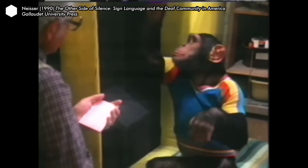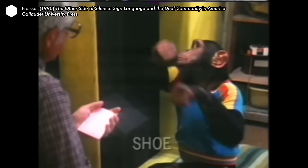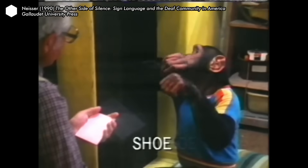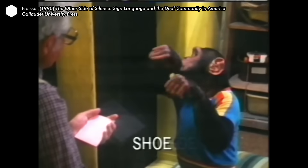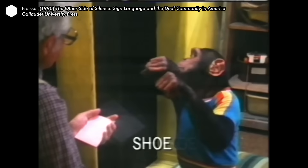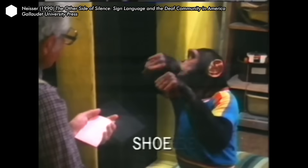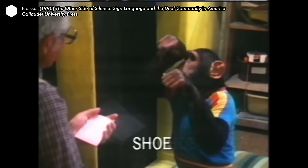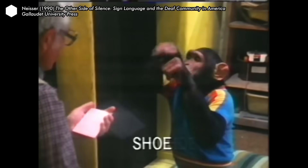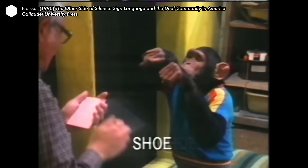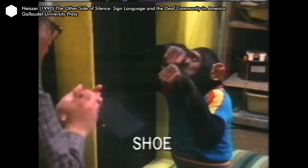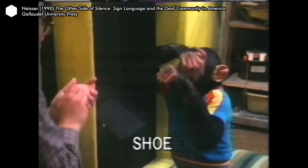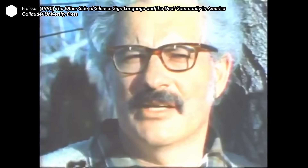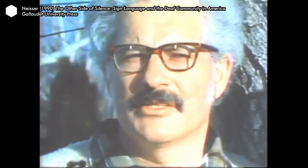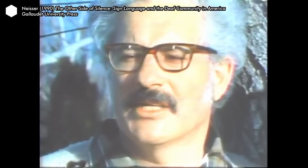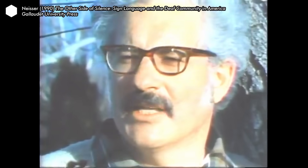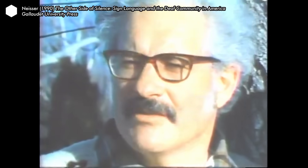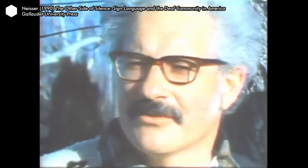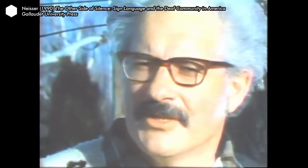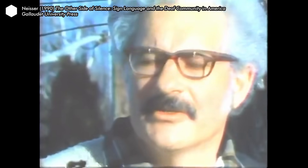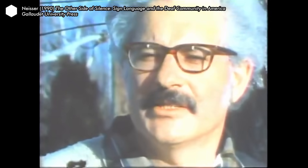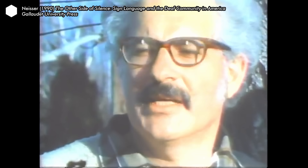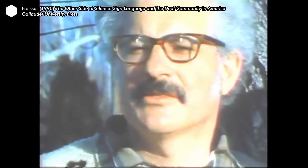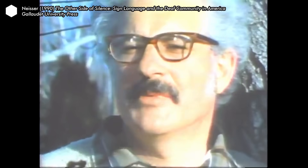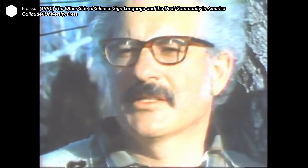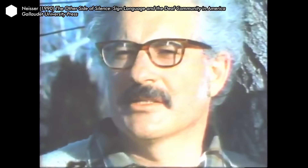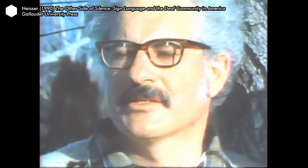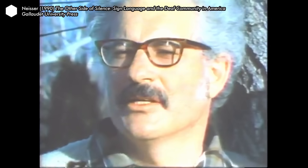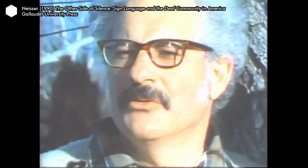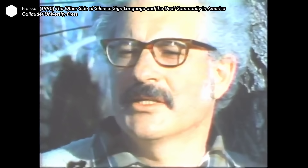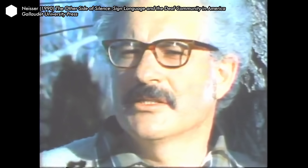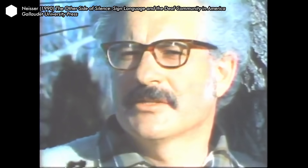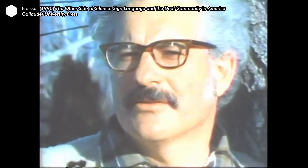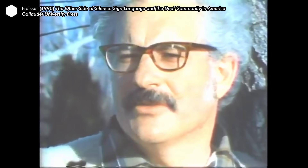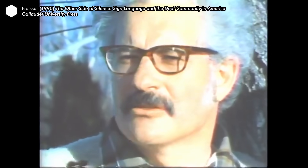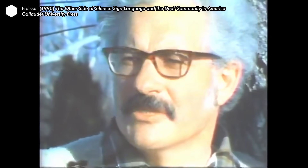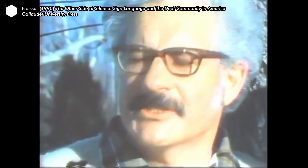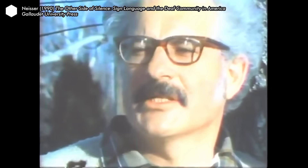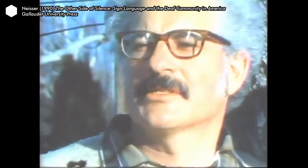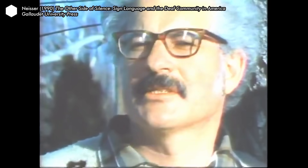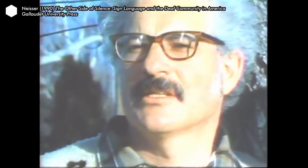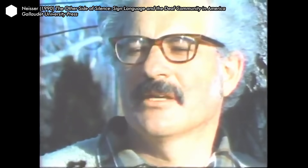at least not using sign language. There was a catastrophic failure by the researchers in ape communications to